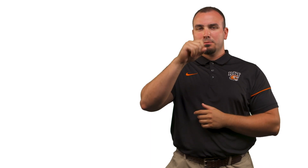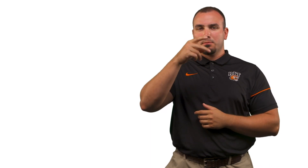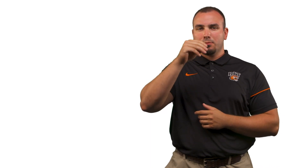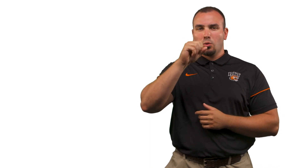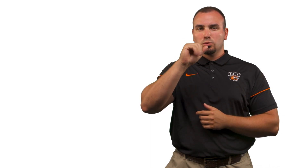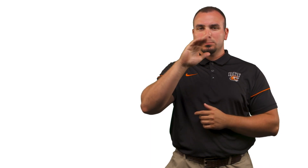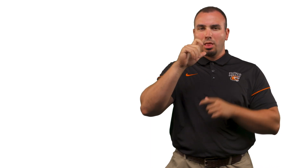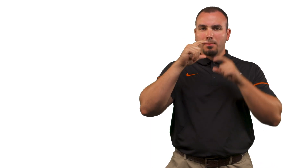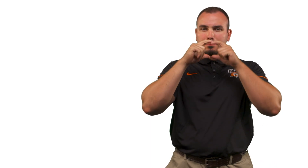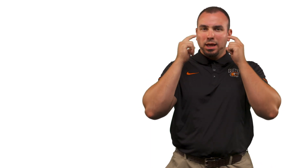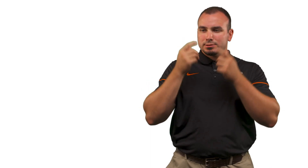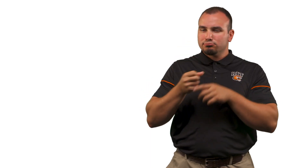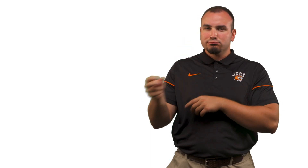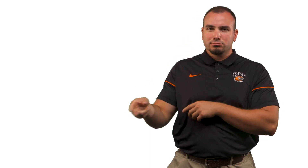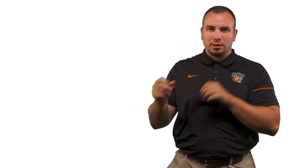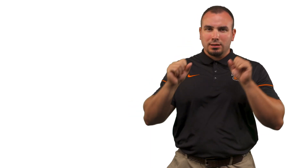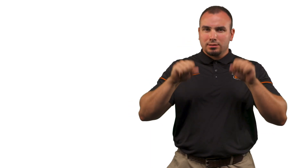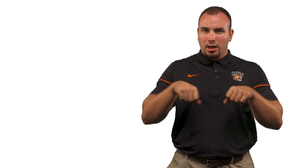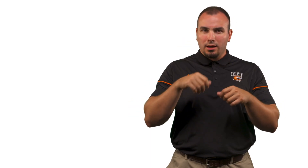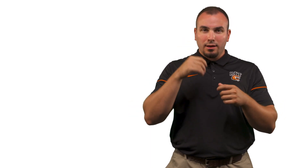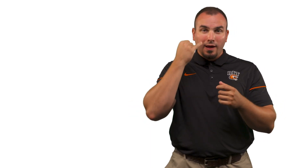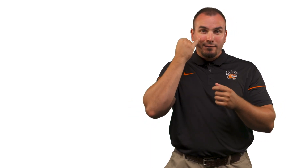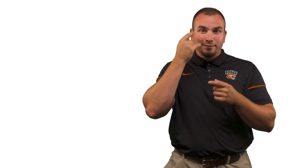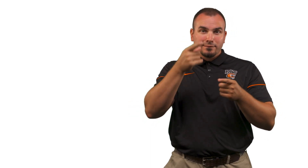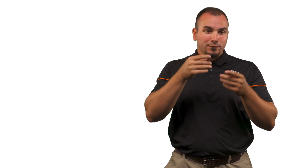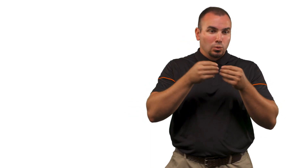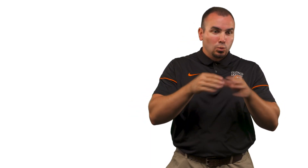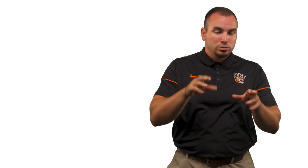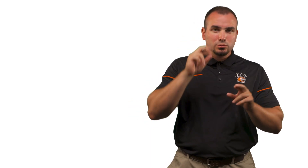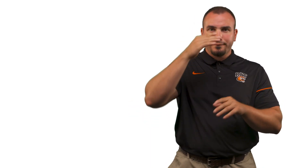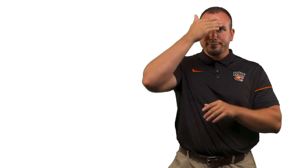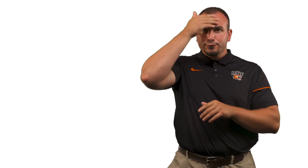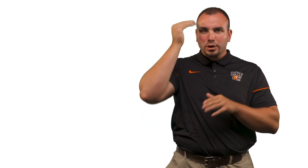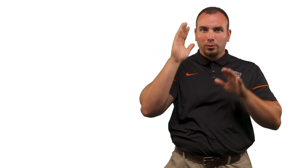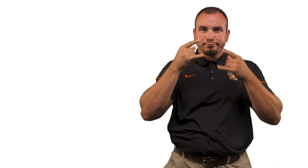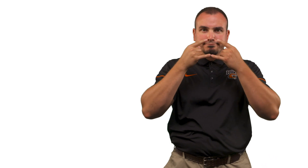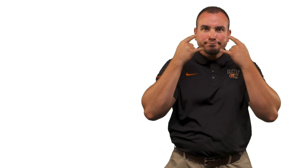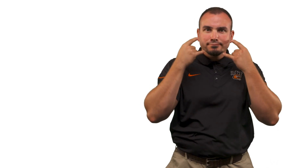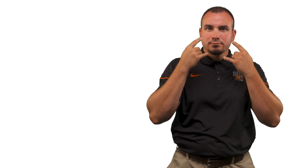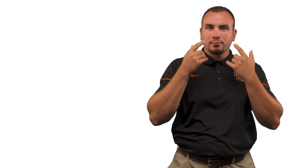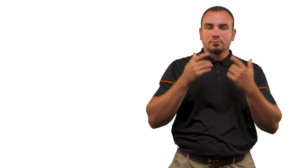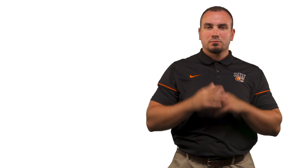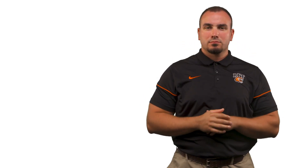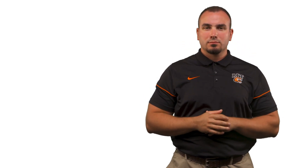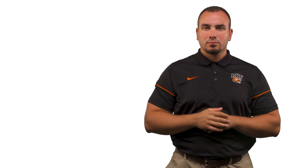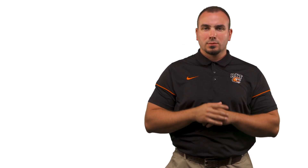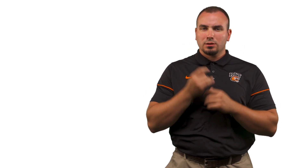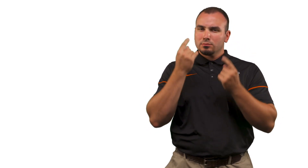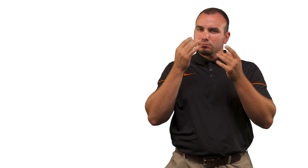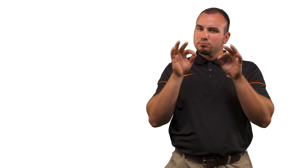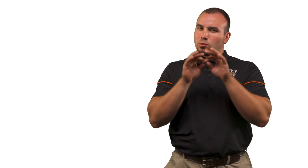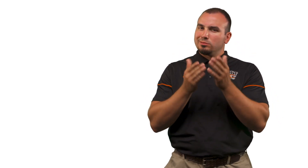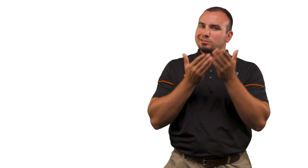Disposable masks will also be made available if you lose or forget your face covering.